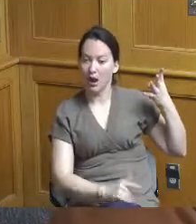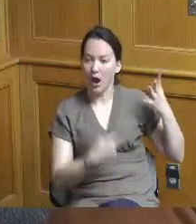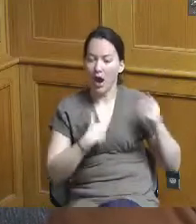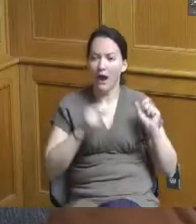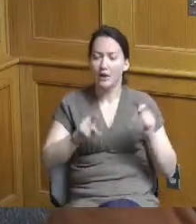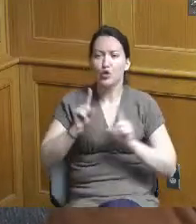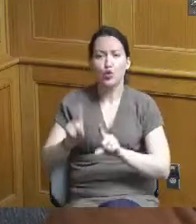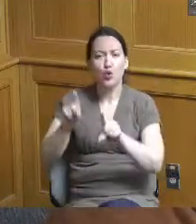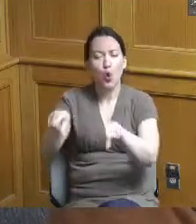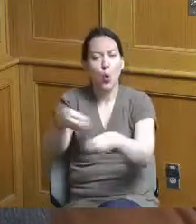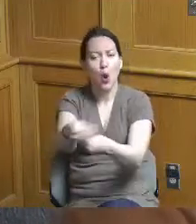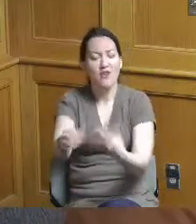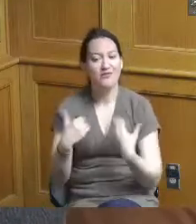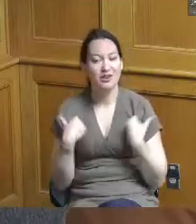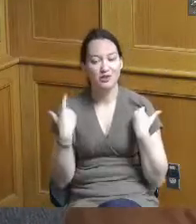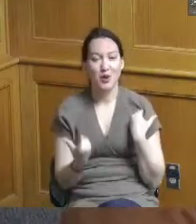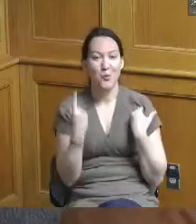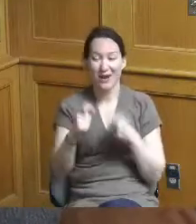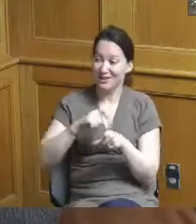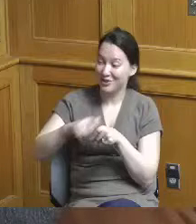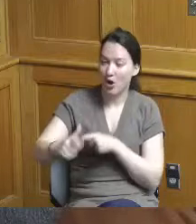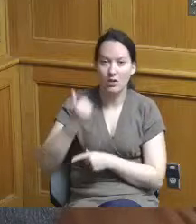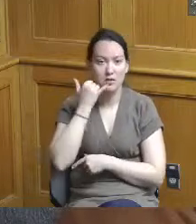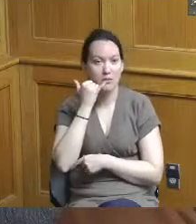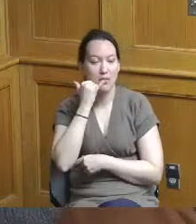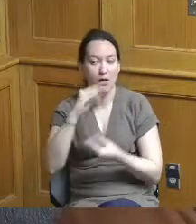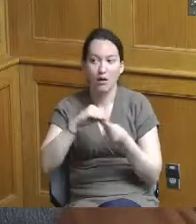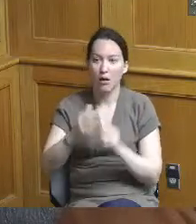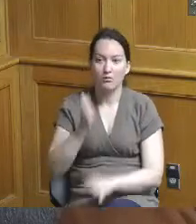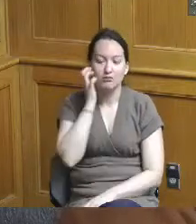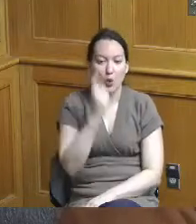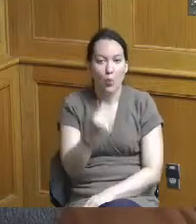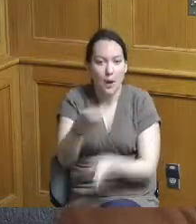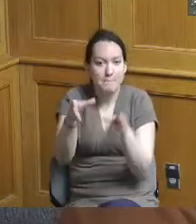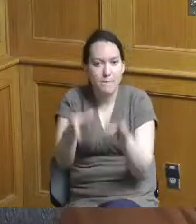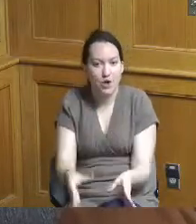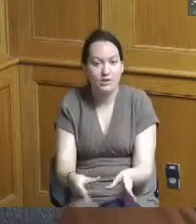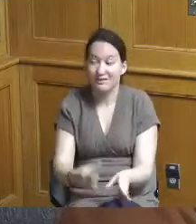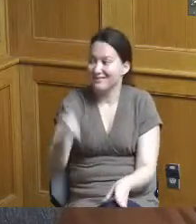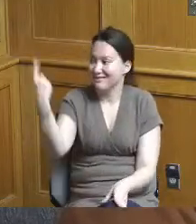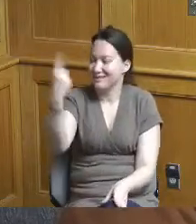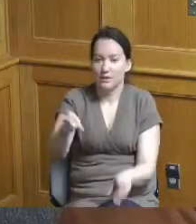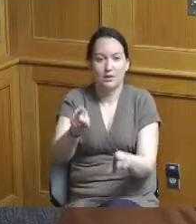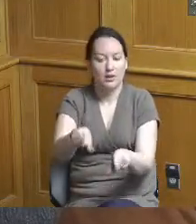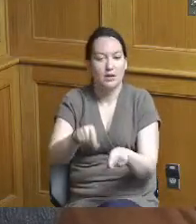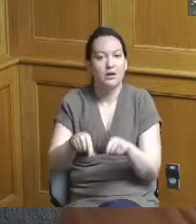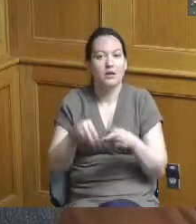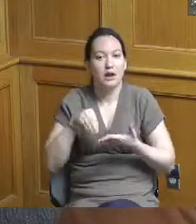to the Office of Youth with One telephone number one person and one somebody that can report to the